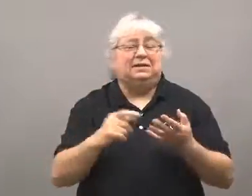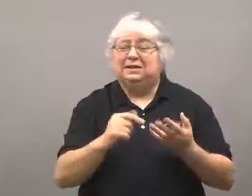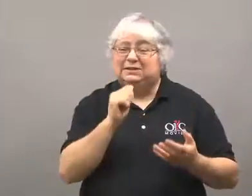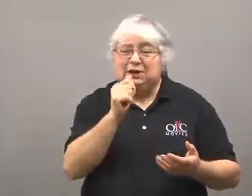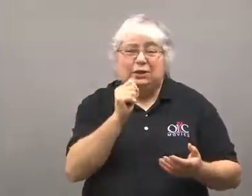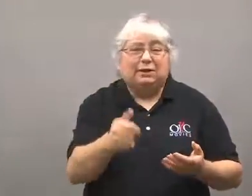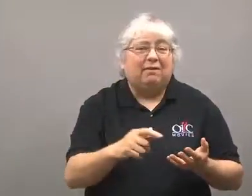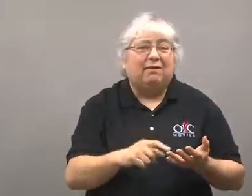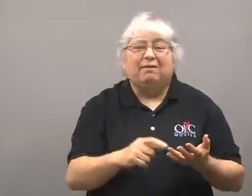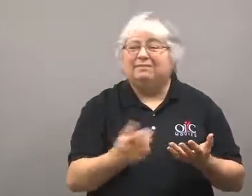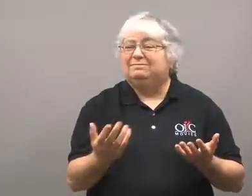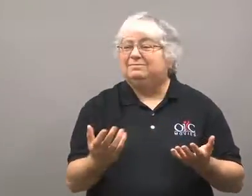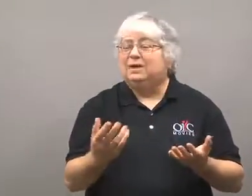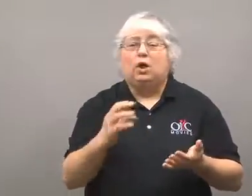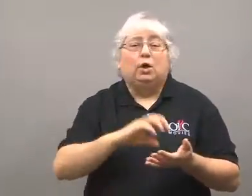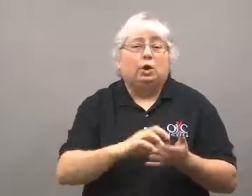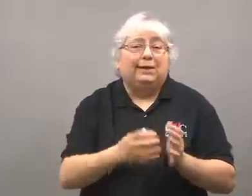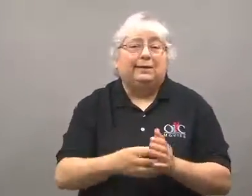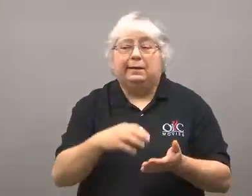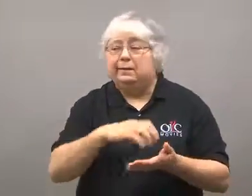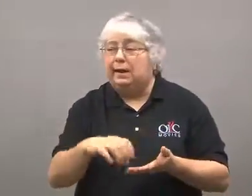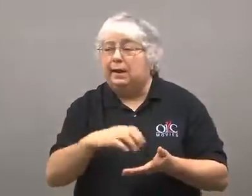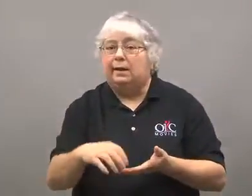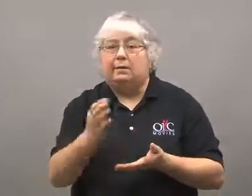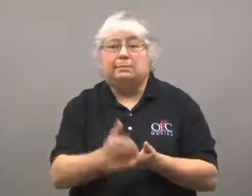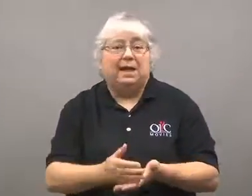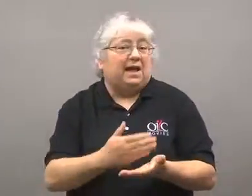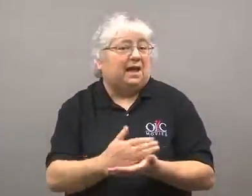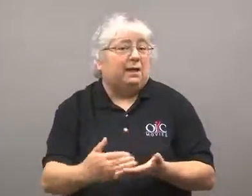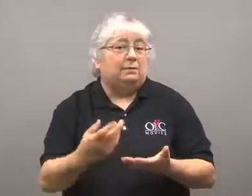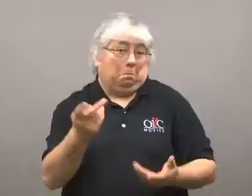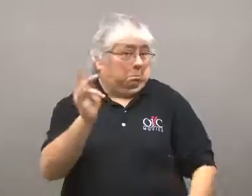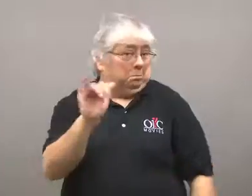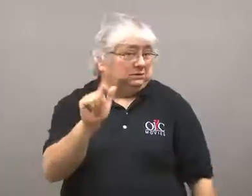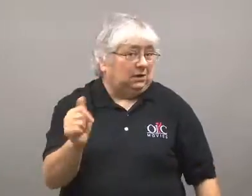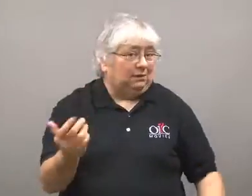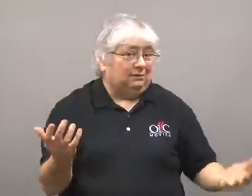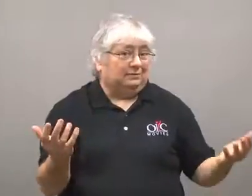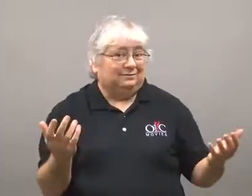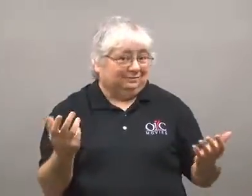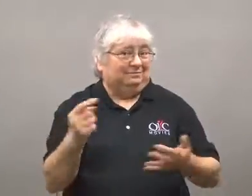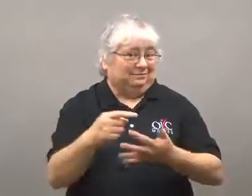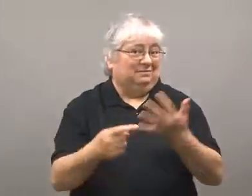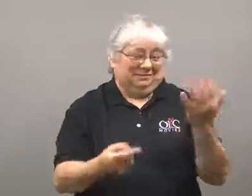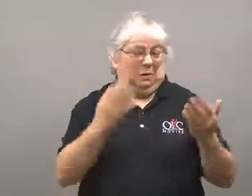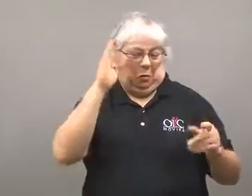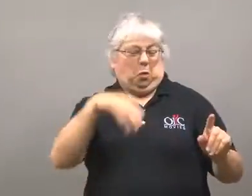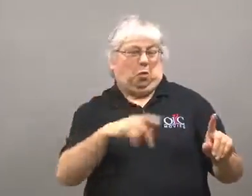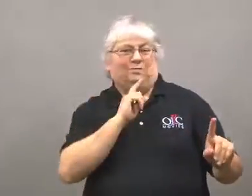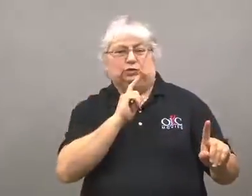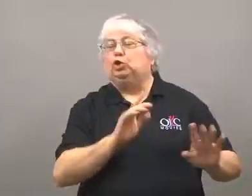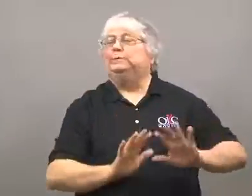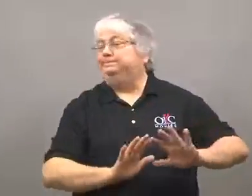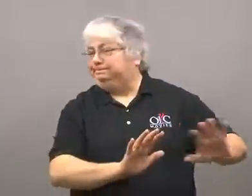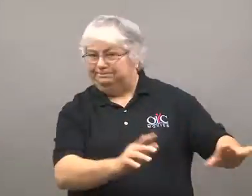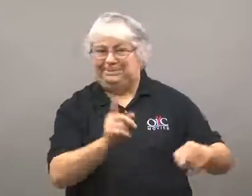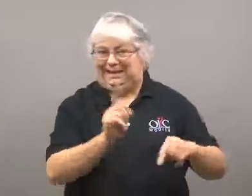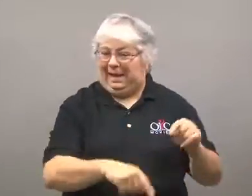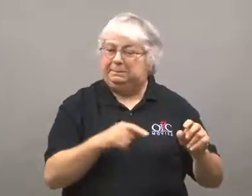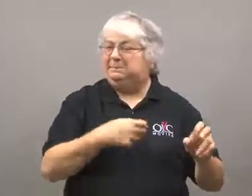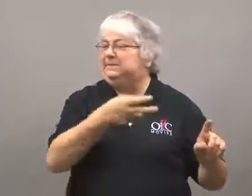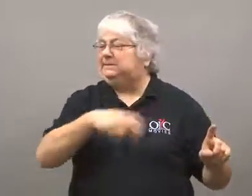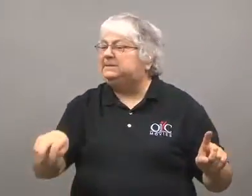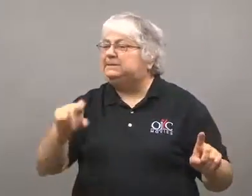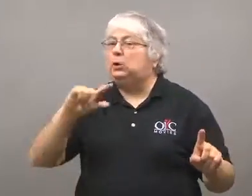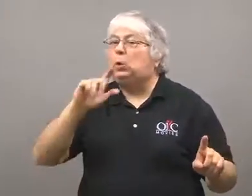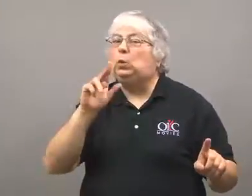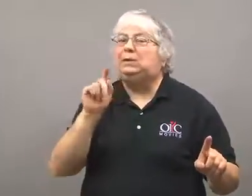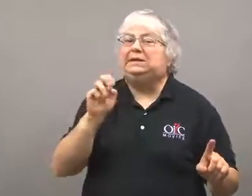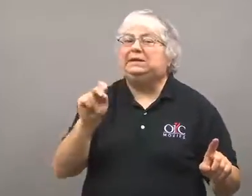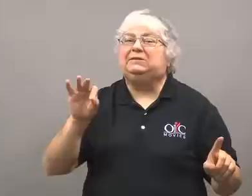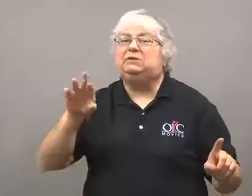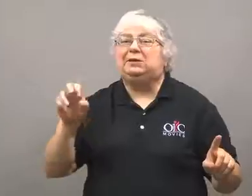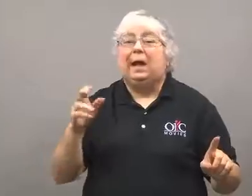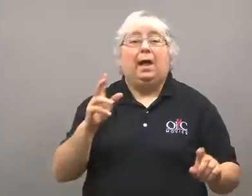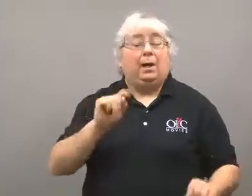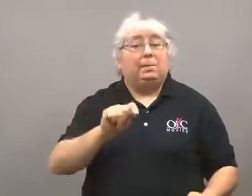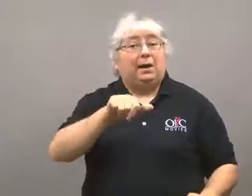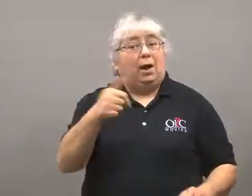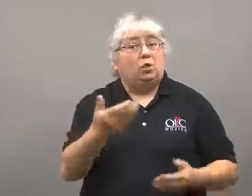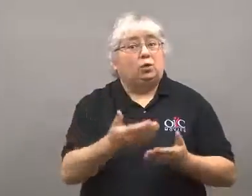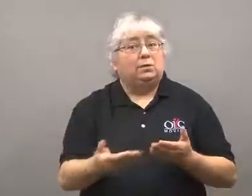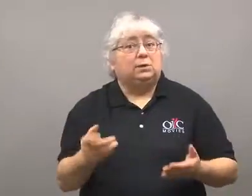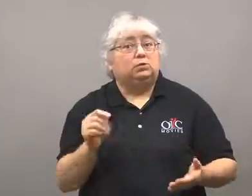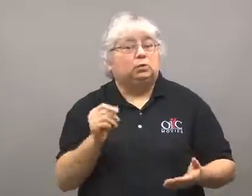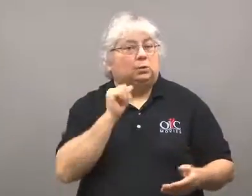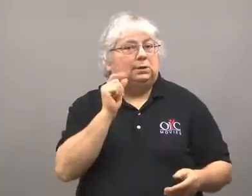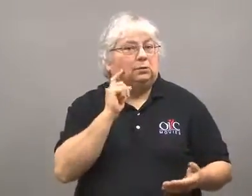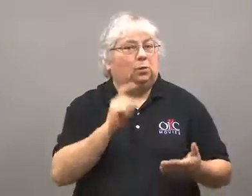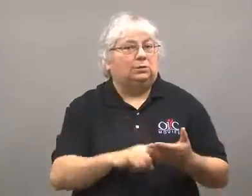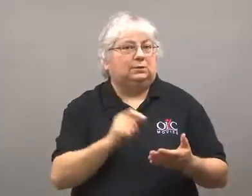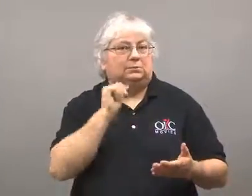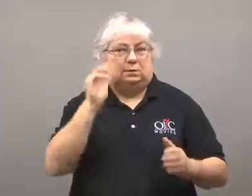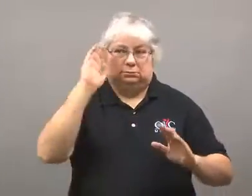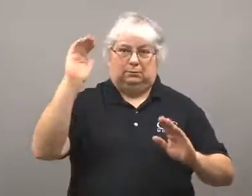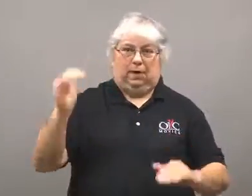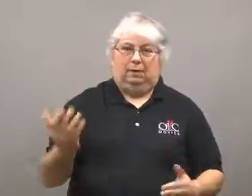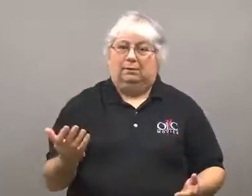cereals, baked goods and even pizza have to be avoided.